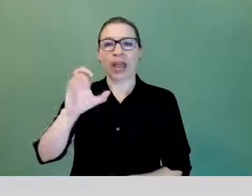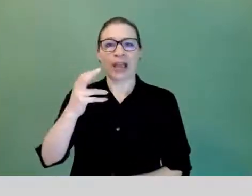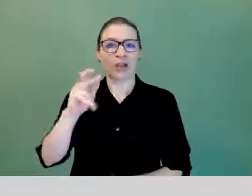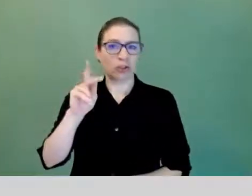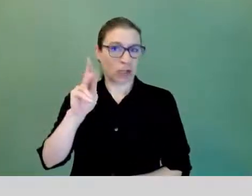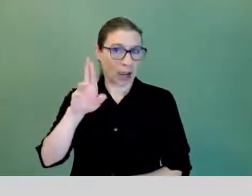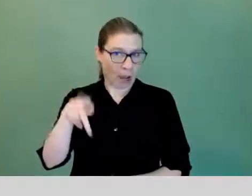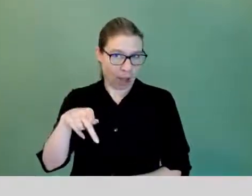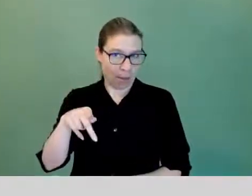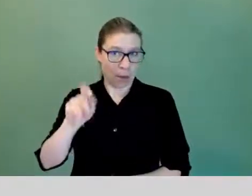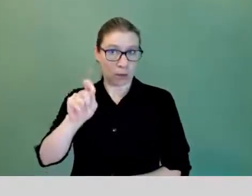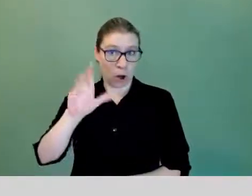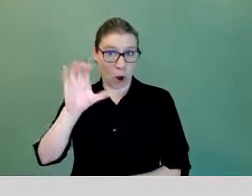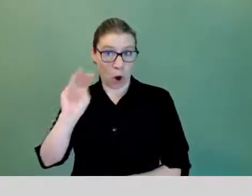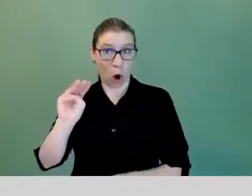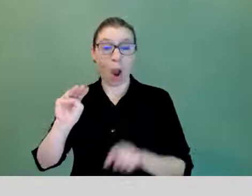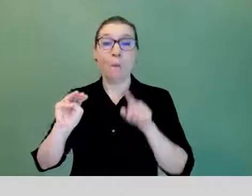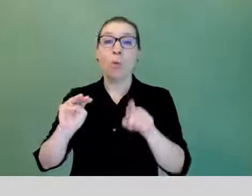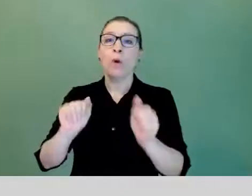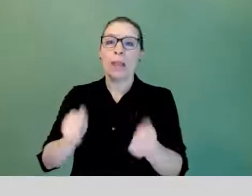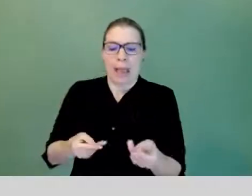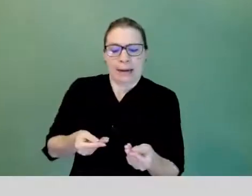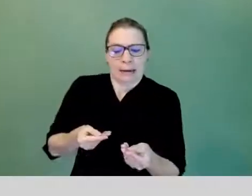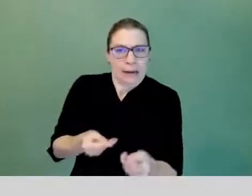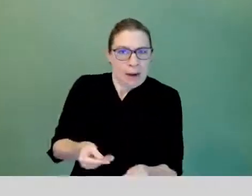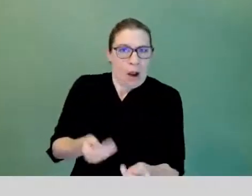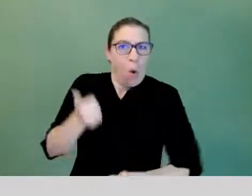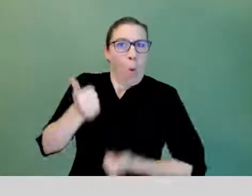where you can enter the Django site's URL